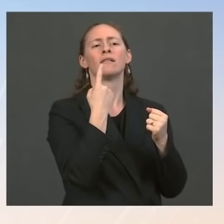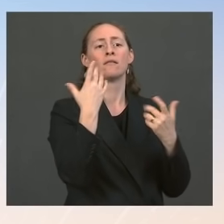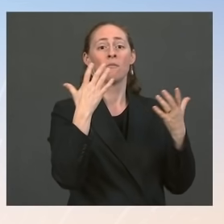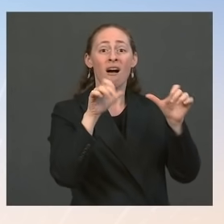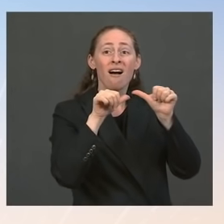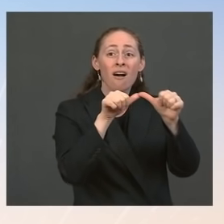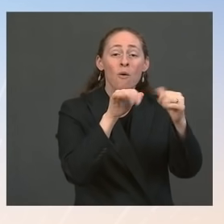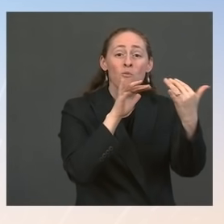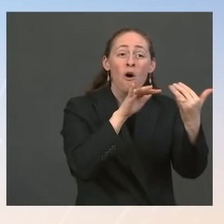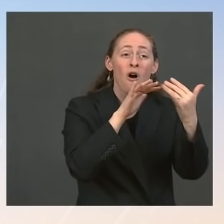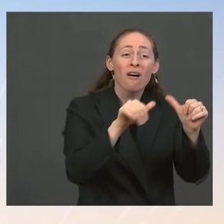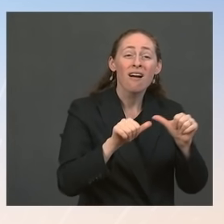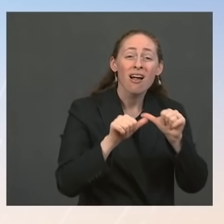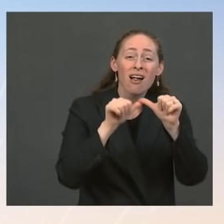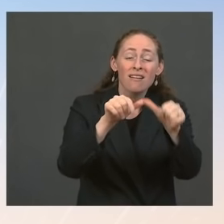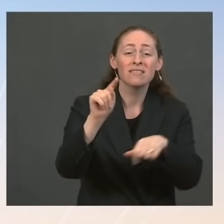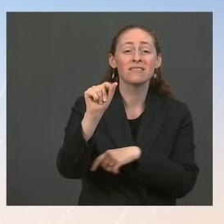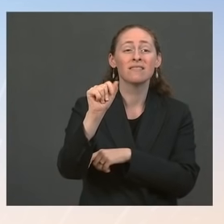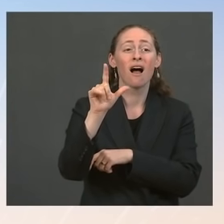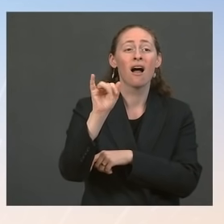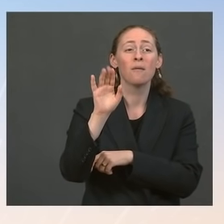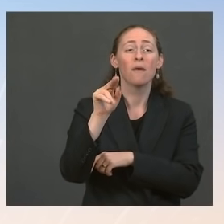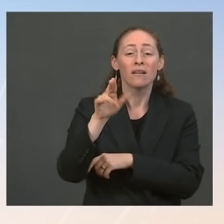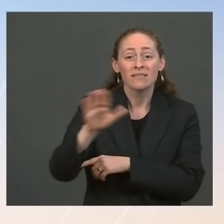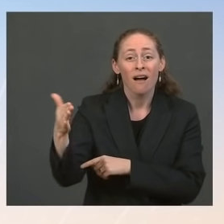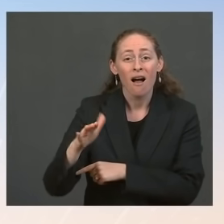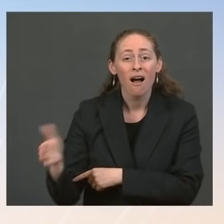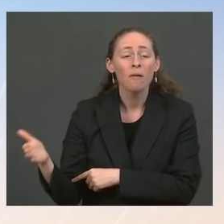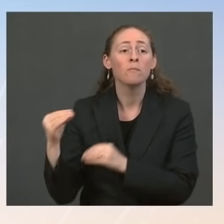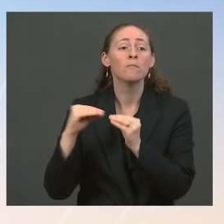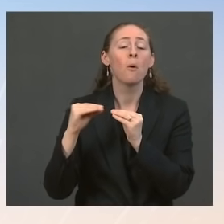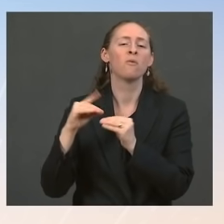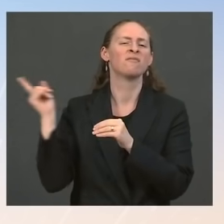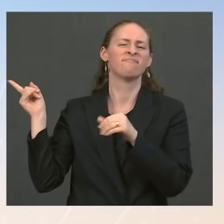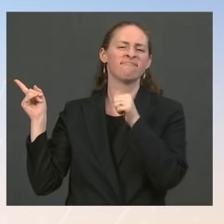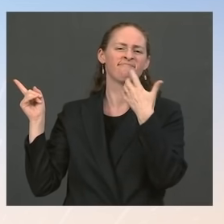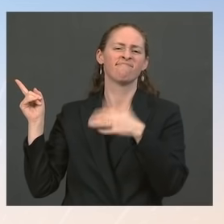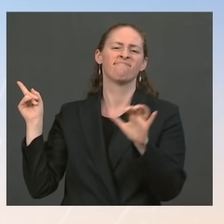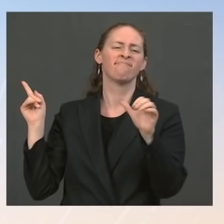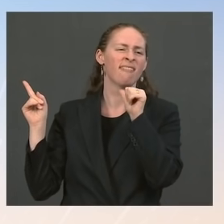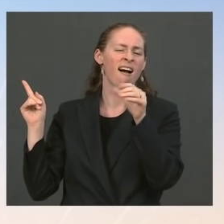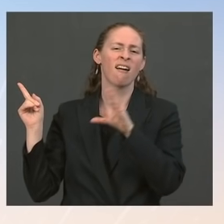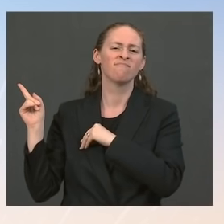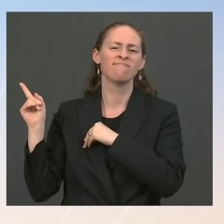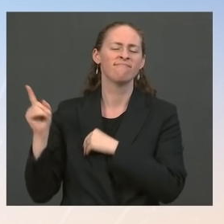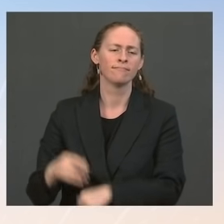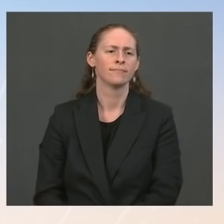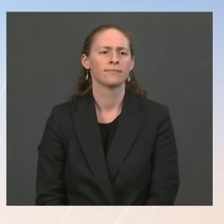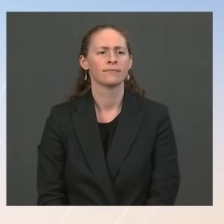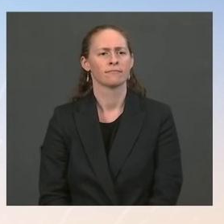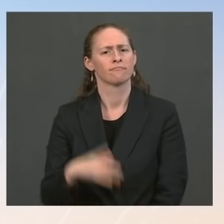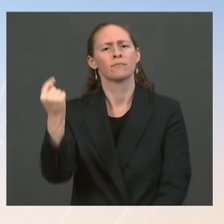That was not a decision the President was going to make. But, of course, he welcomes advice. He welcomed advice. Ultimately, it's up to the Commander-in-Chief